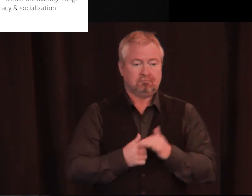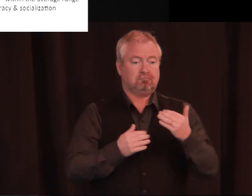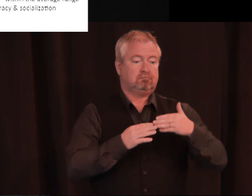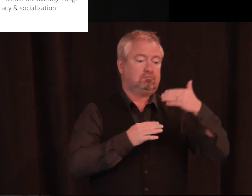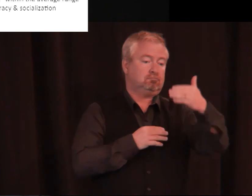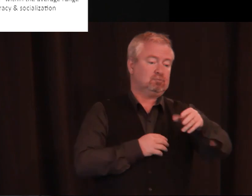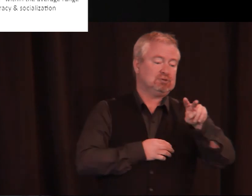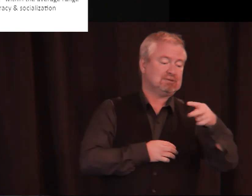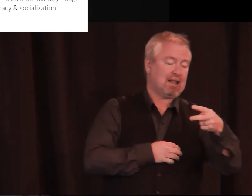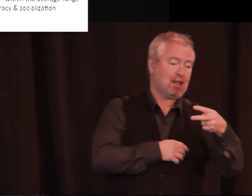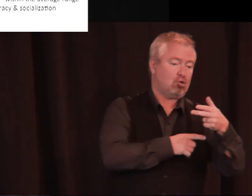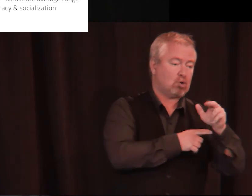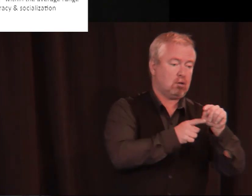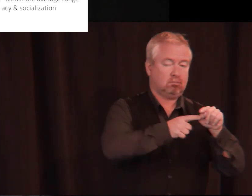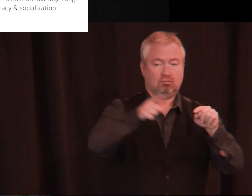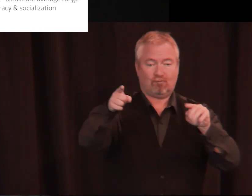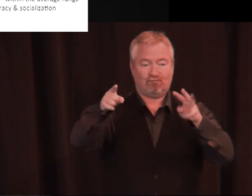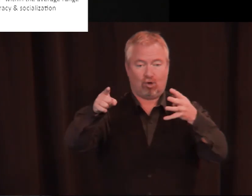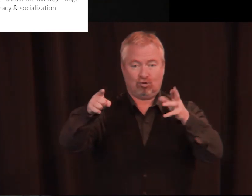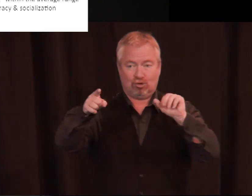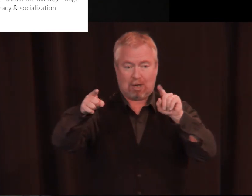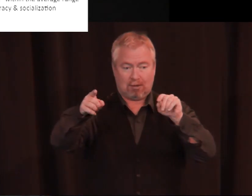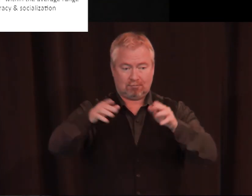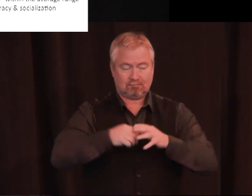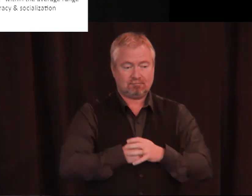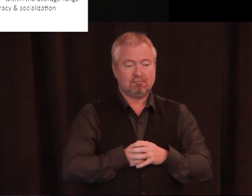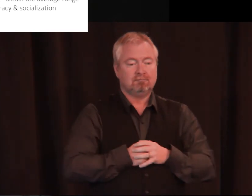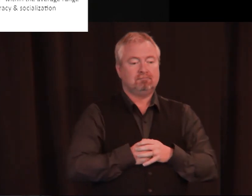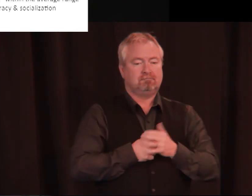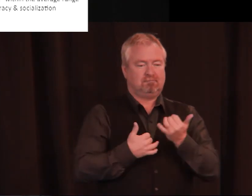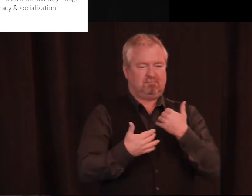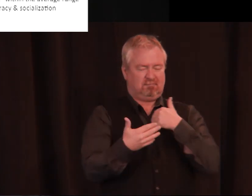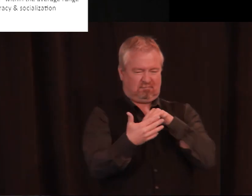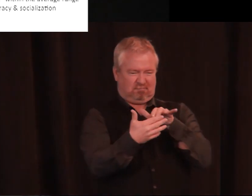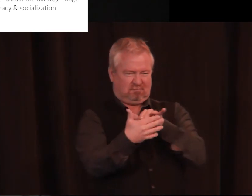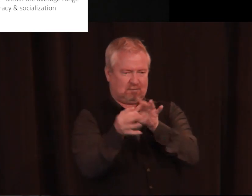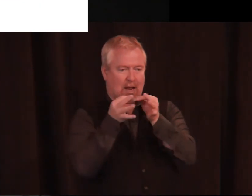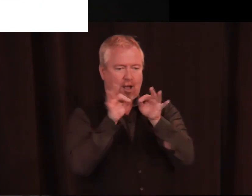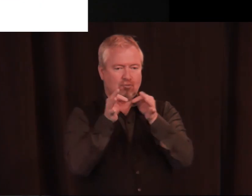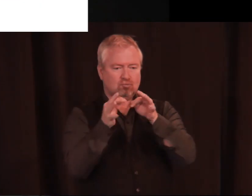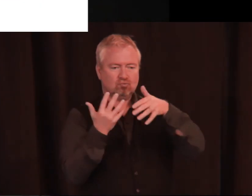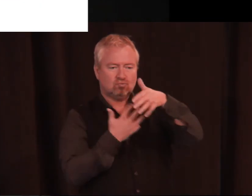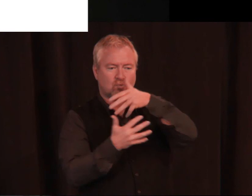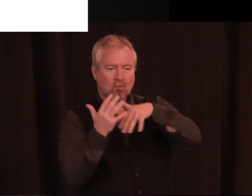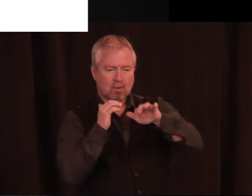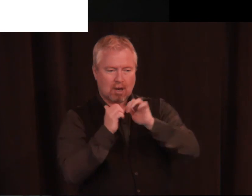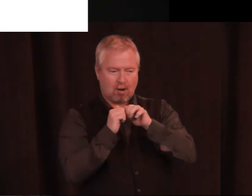So, we're continuing to see what's the impact on literacy and socialization. I'm getting the flag. I better hurry up.